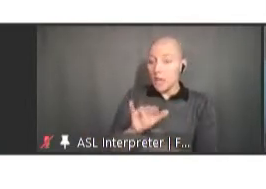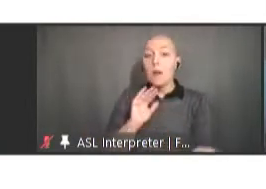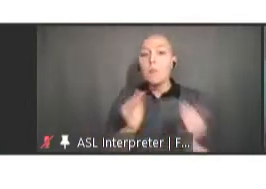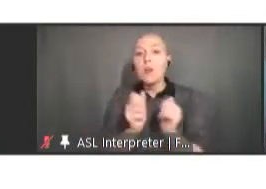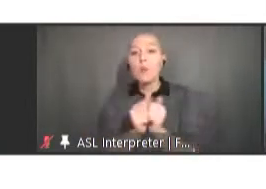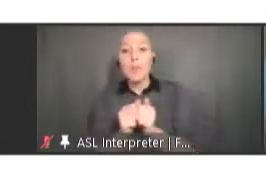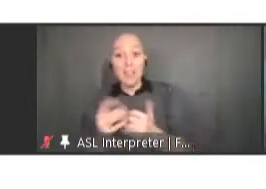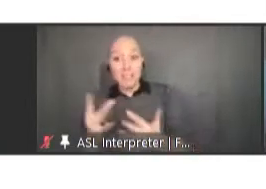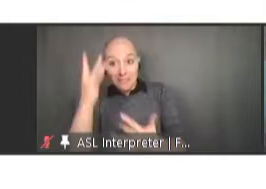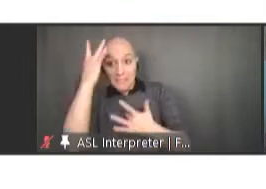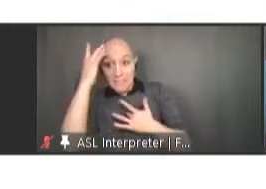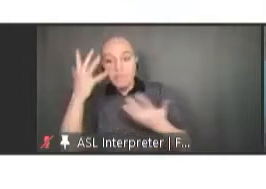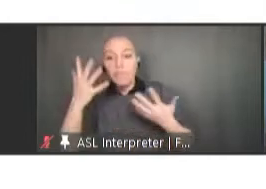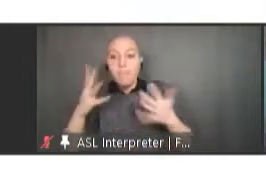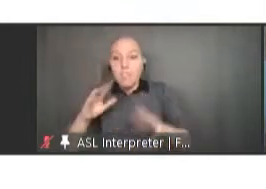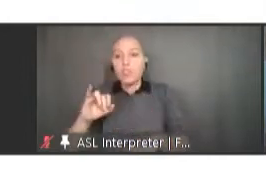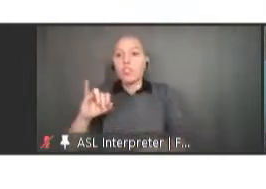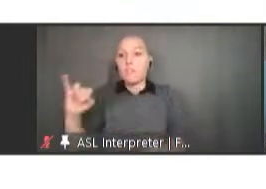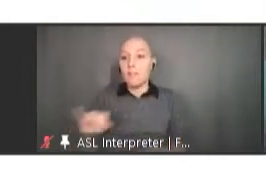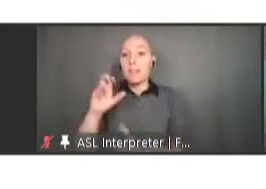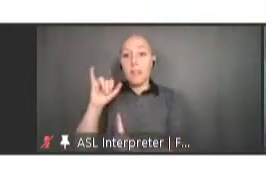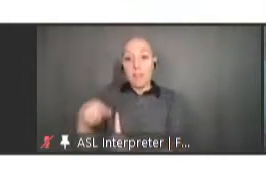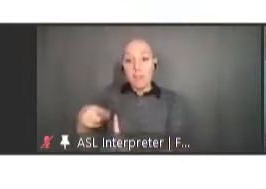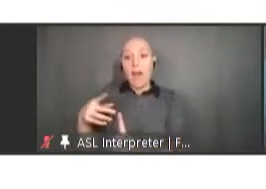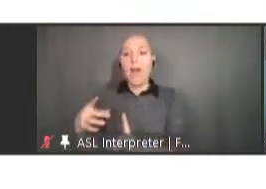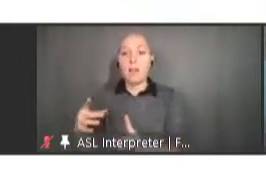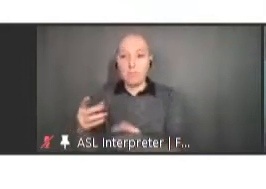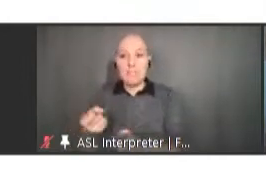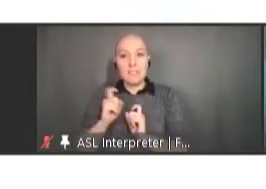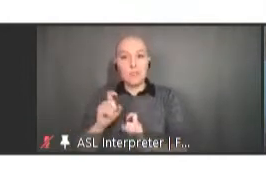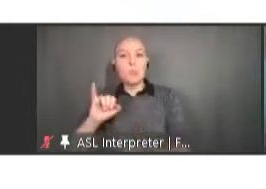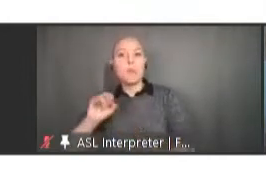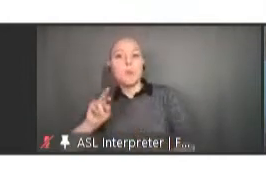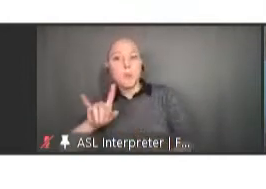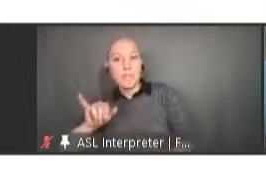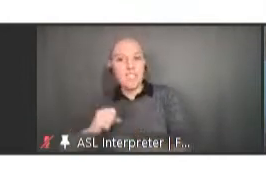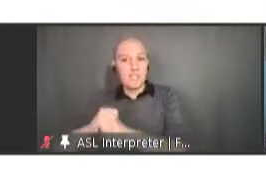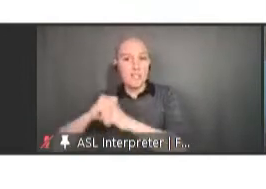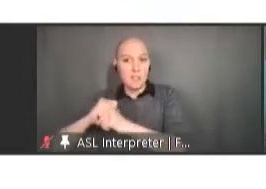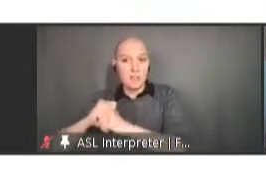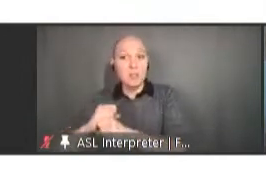that in these large phase 3 vaccine studies, we only looked at healthy populations, those